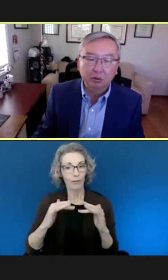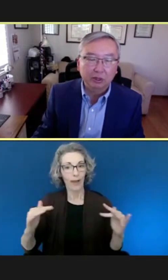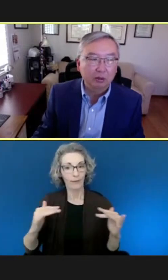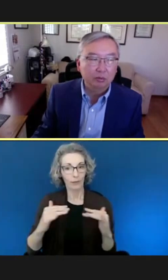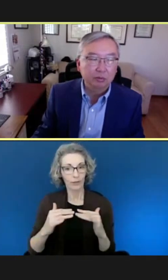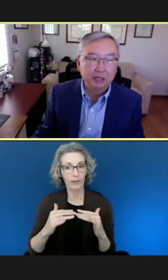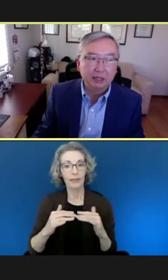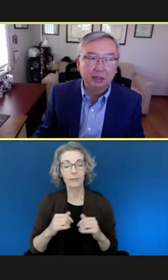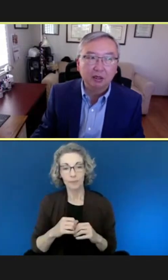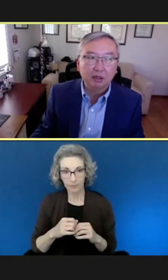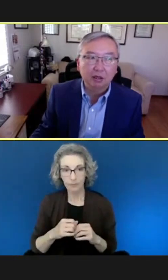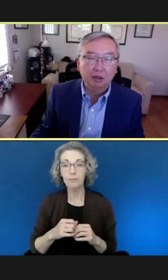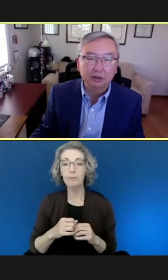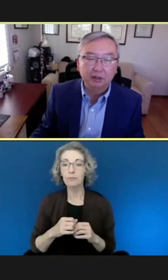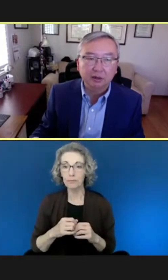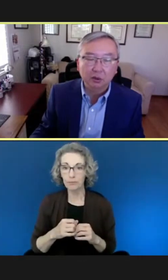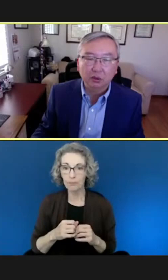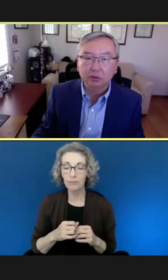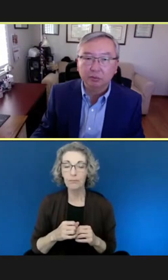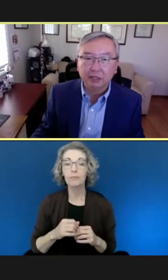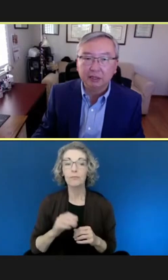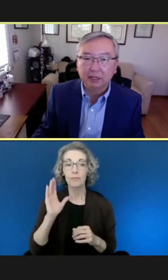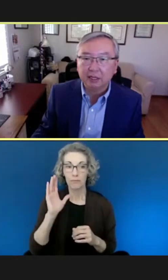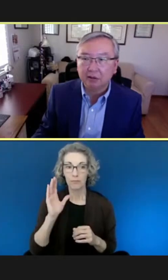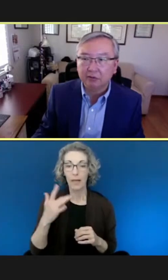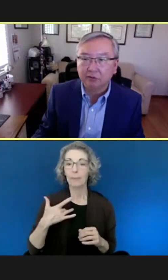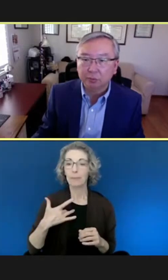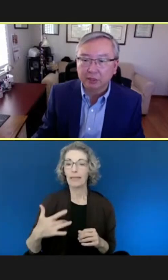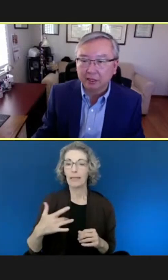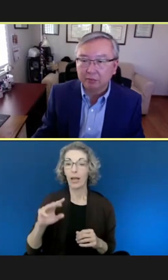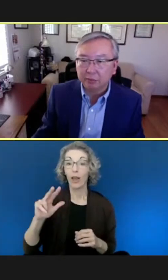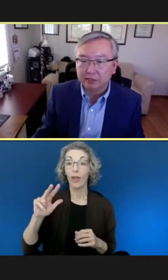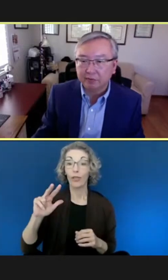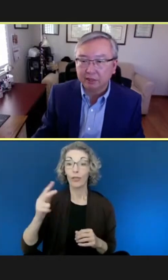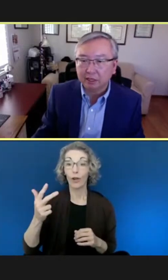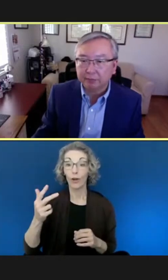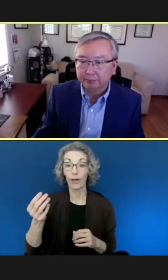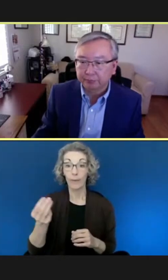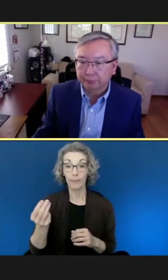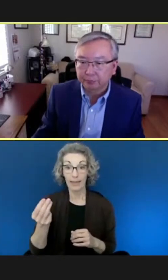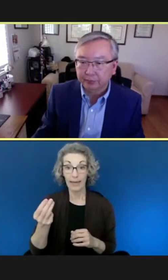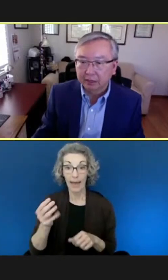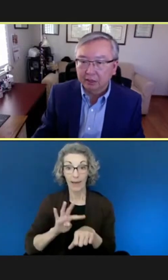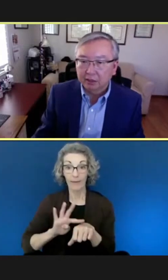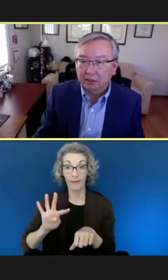We are meeting on the third Monday at 4 PM Pacific Time.